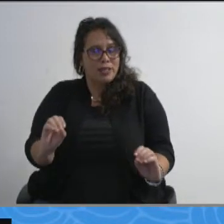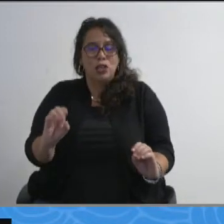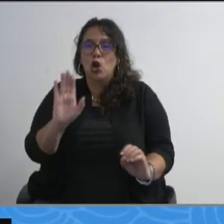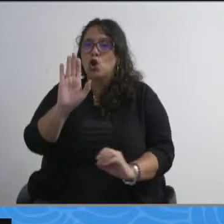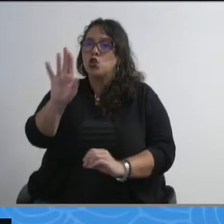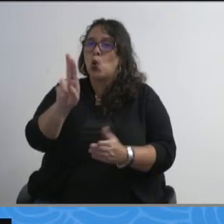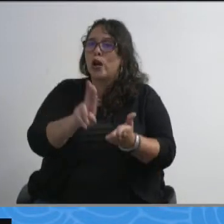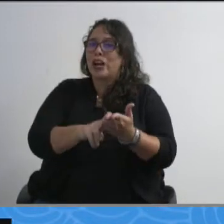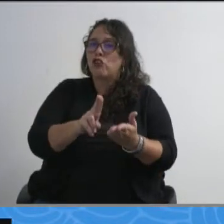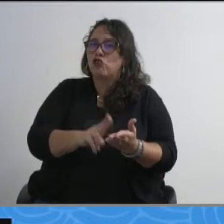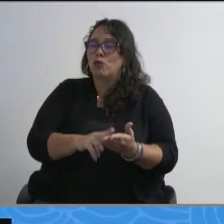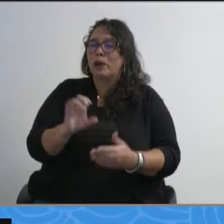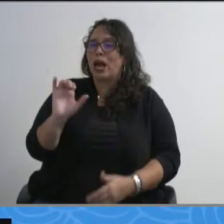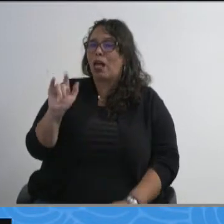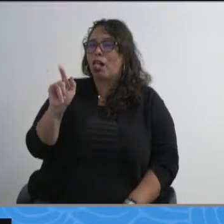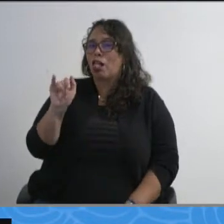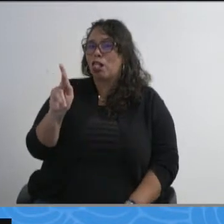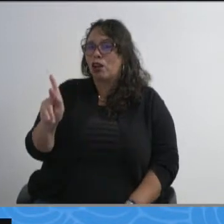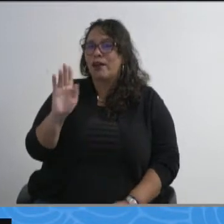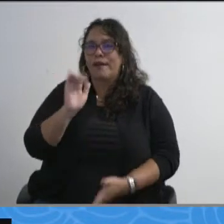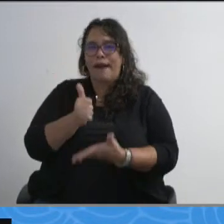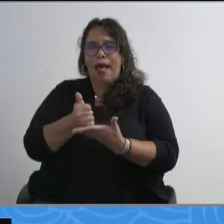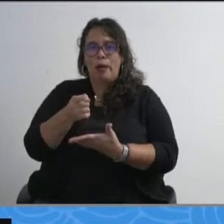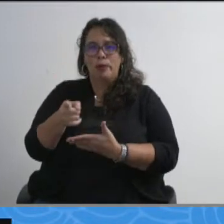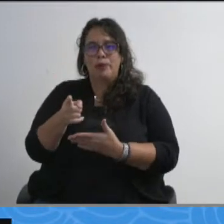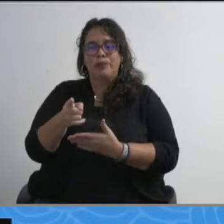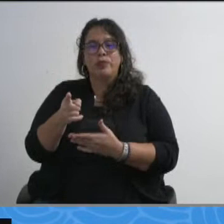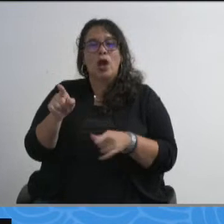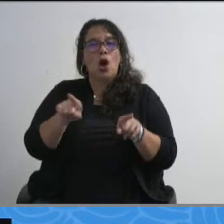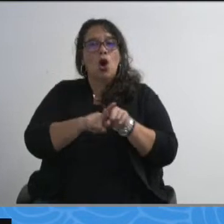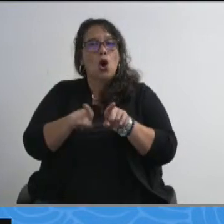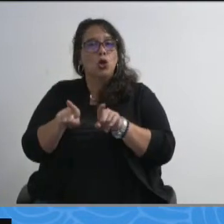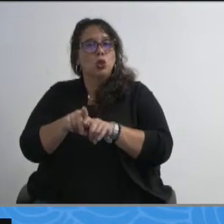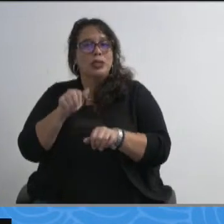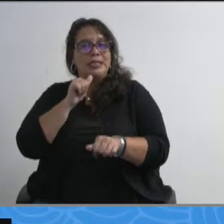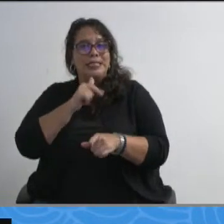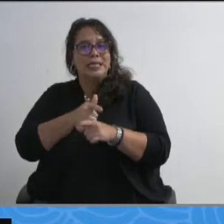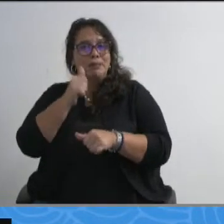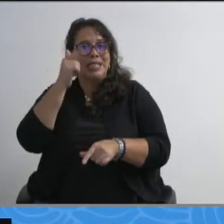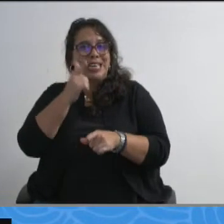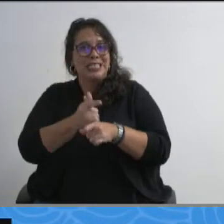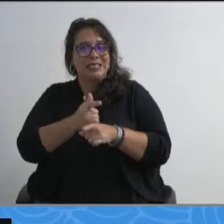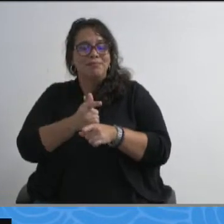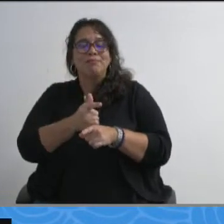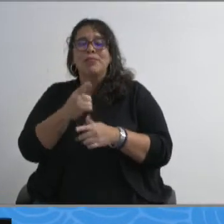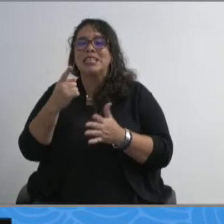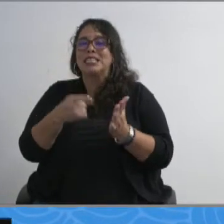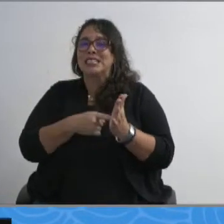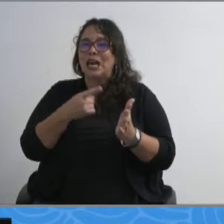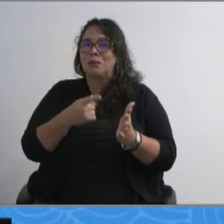if your address is incorrect. And also siblings. Sometimes, we seem that parents have three different ParentVue accounts,